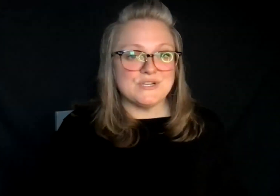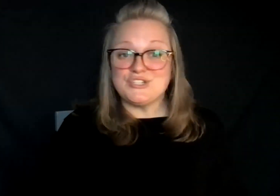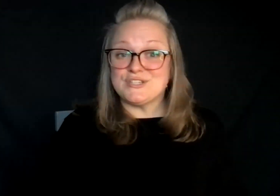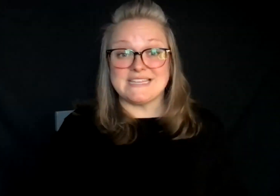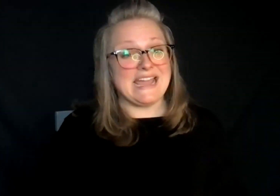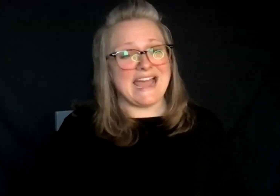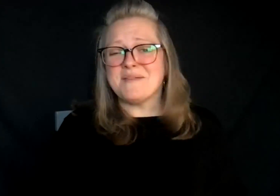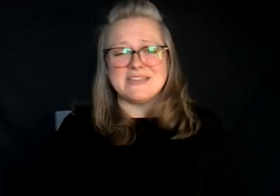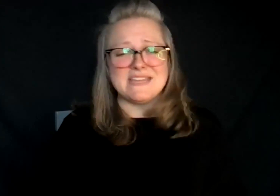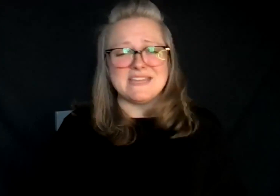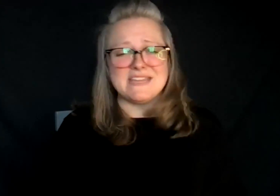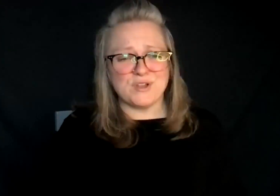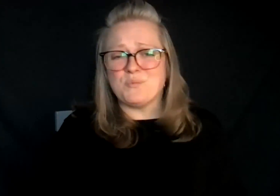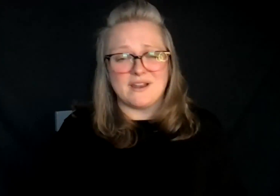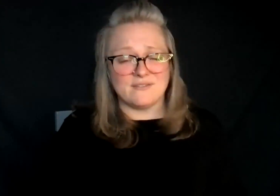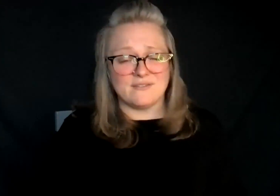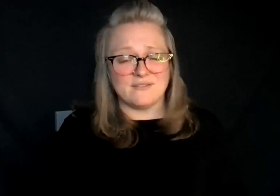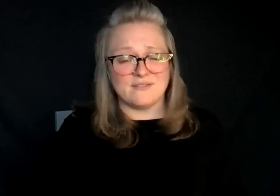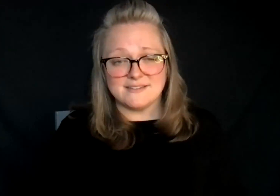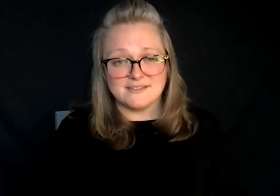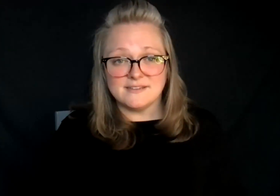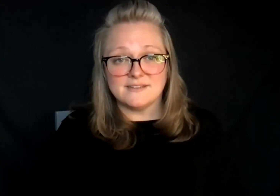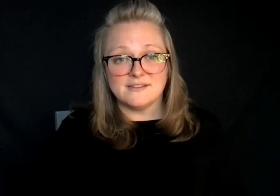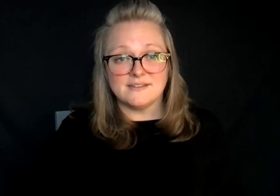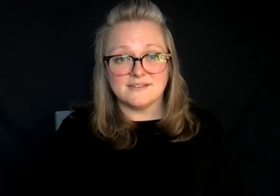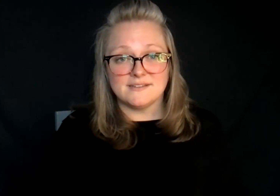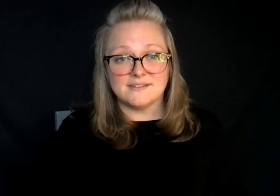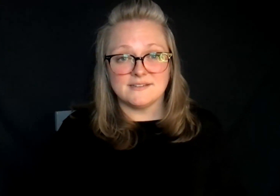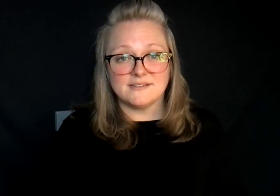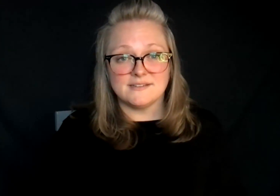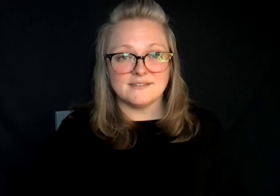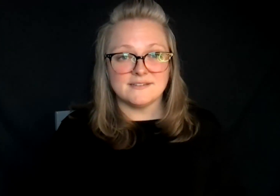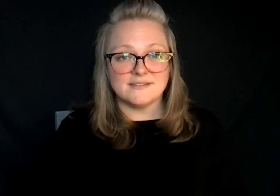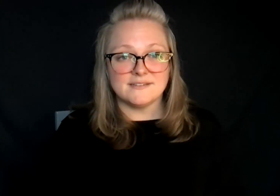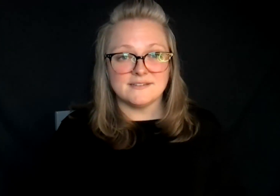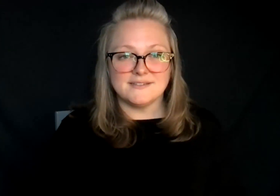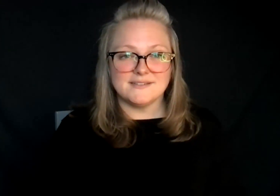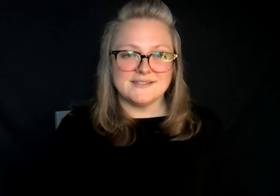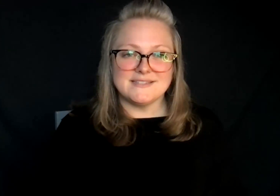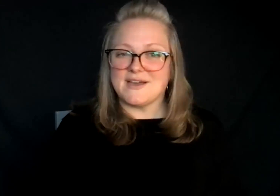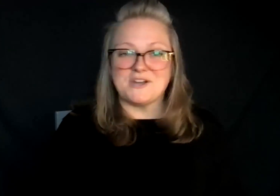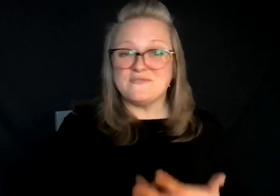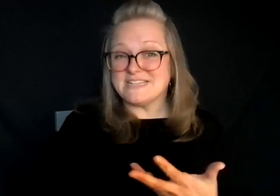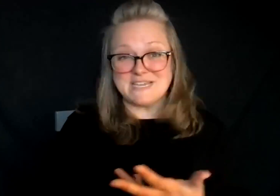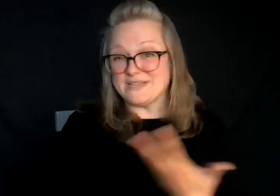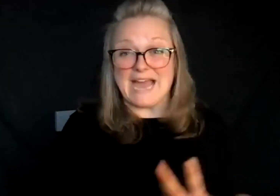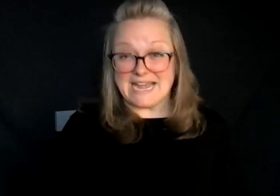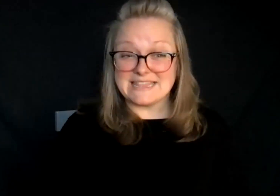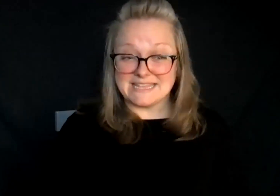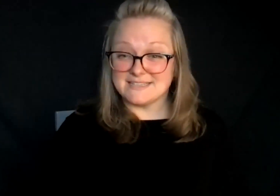DO YOU HAVE THAT RAPPORT WITH THEM, BECAUSE YOU CAN'T FORCE A PERSON TO DISCLOSE TO YOU, YOU CAN JUST SAY, HEY, I AM